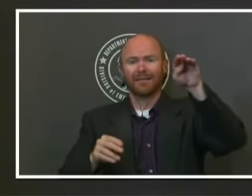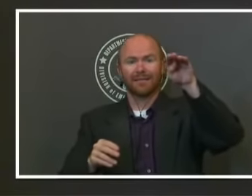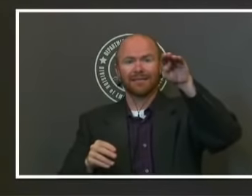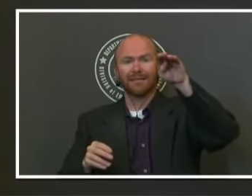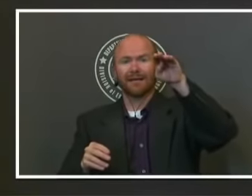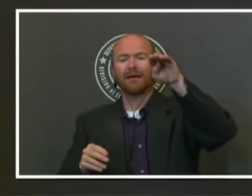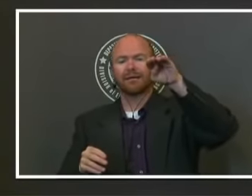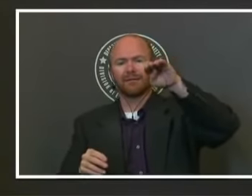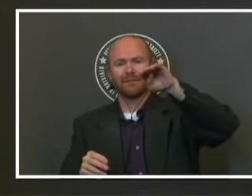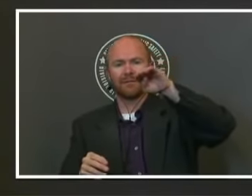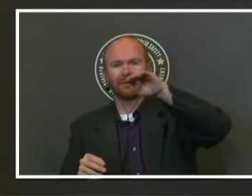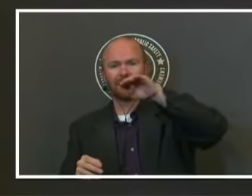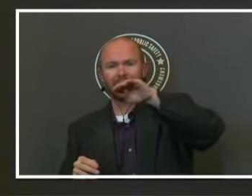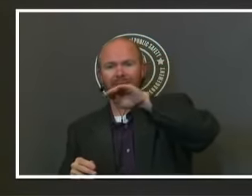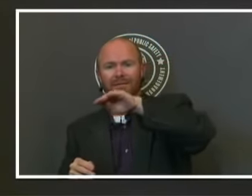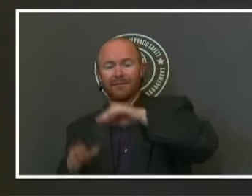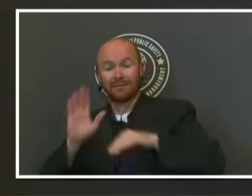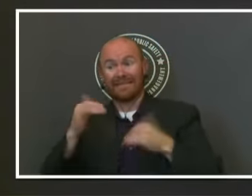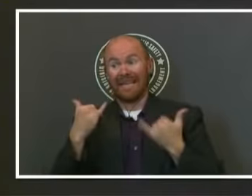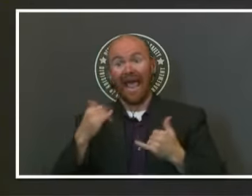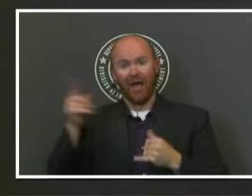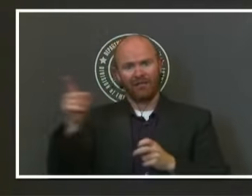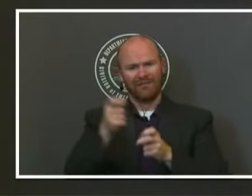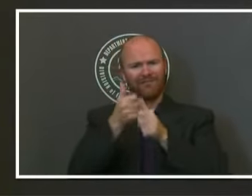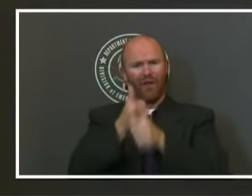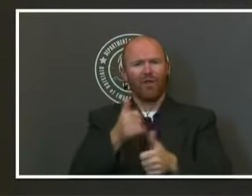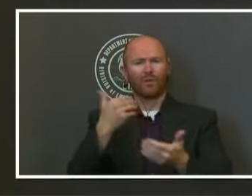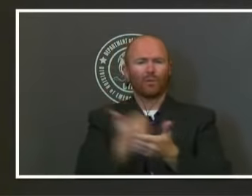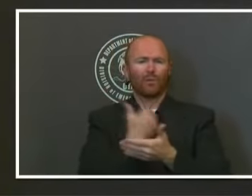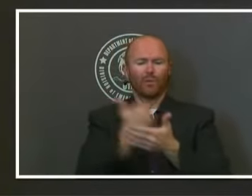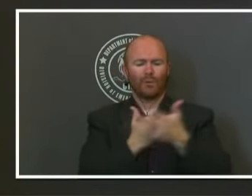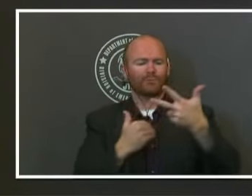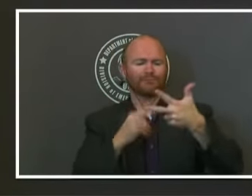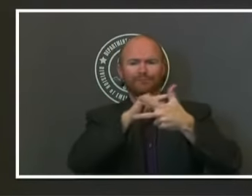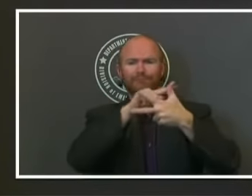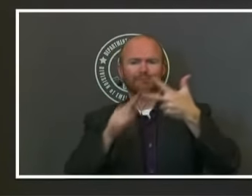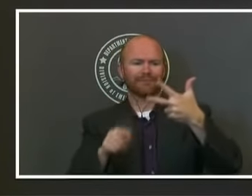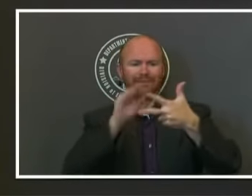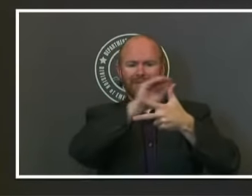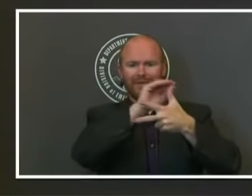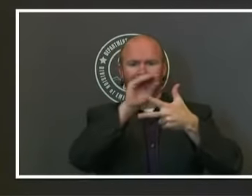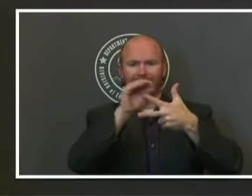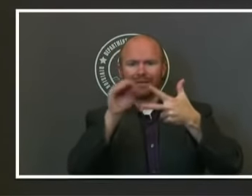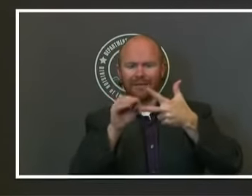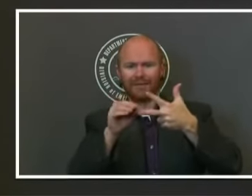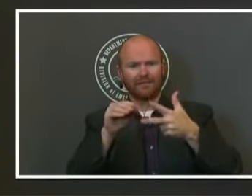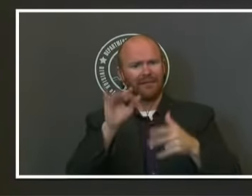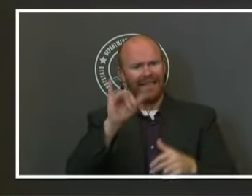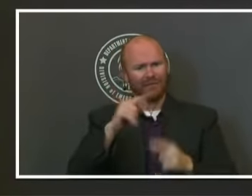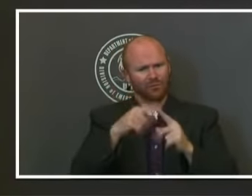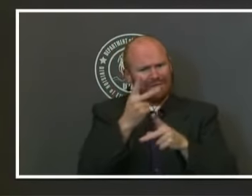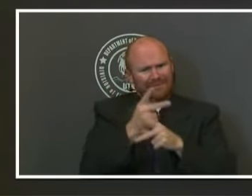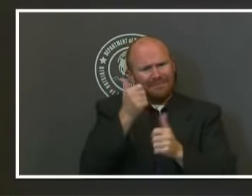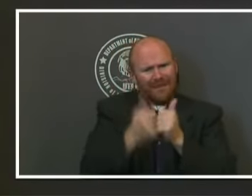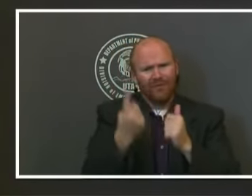and the fact that they're coming under the guidance of the the